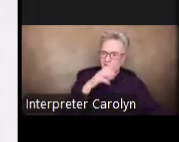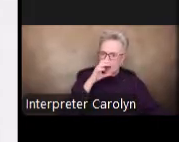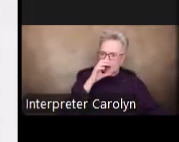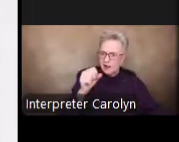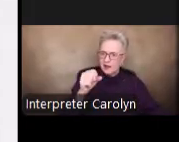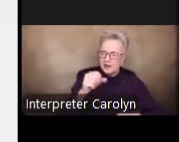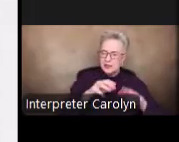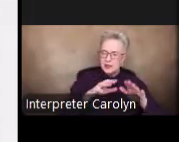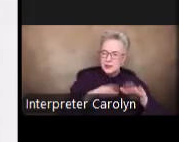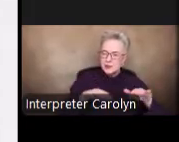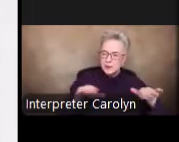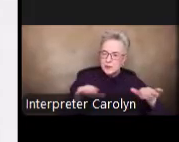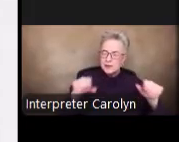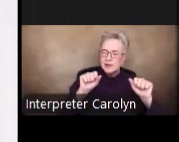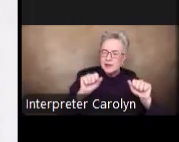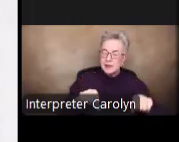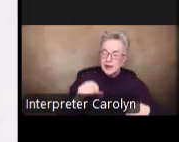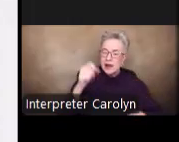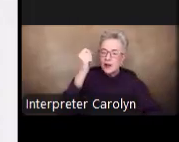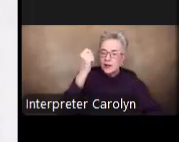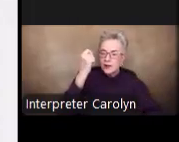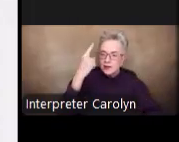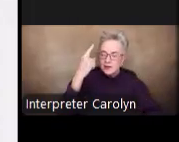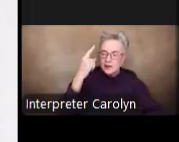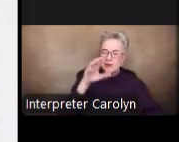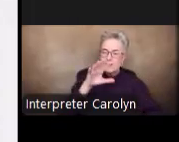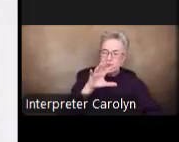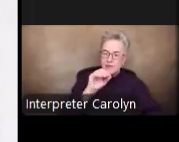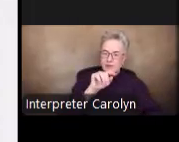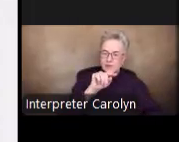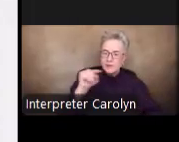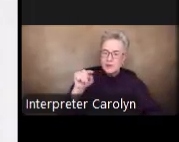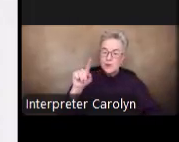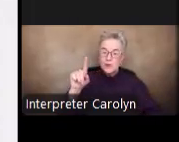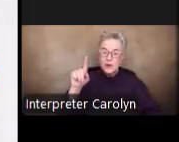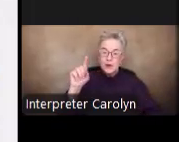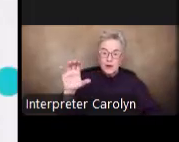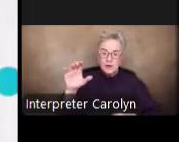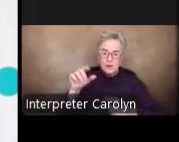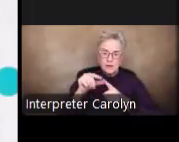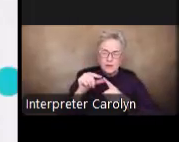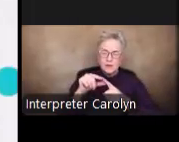understand 50 to 100 words, but may only be able to say or sign